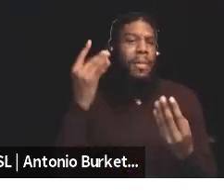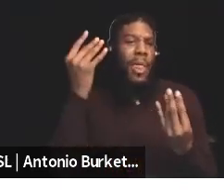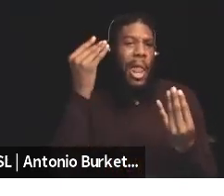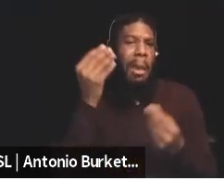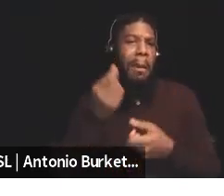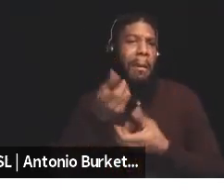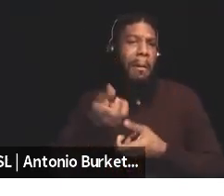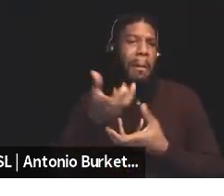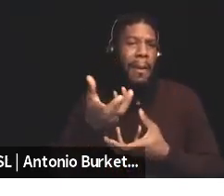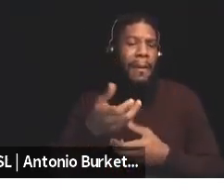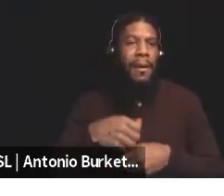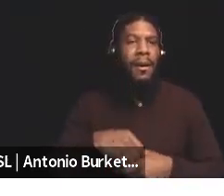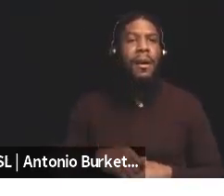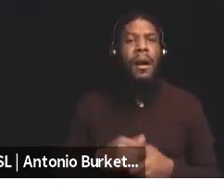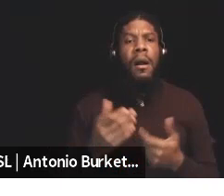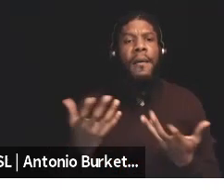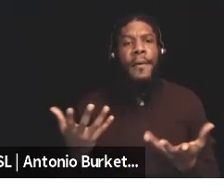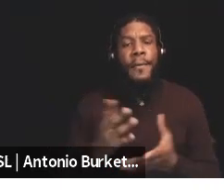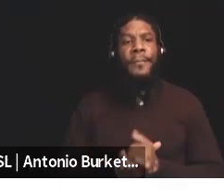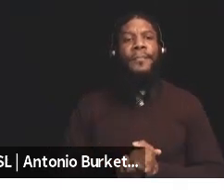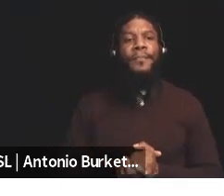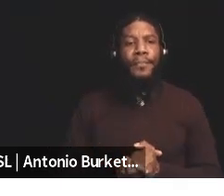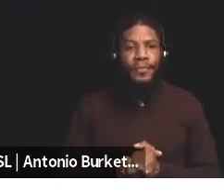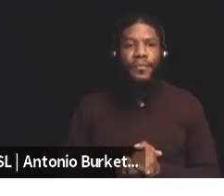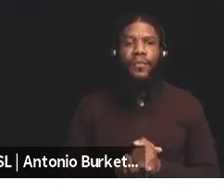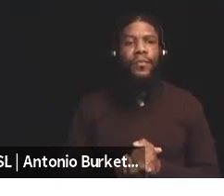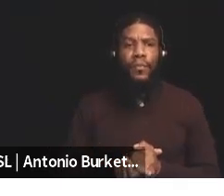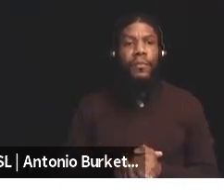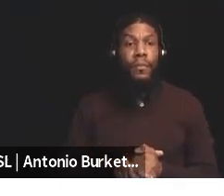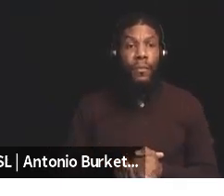And I guess like, that way, you're encouraging people to collaborate with you.